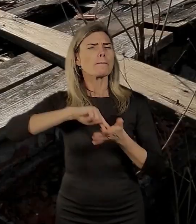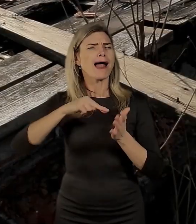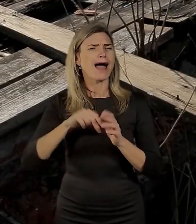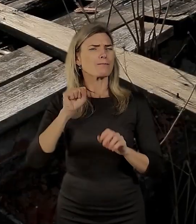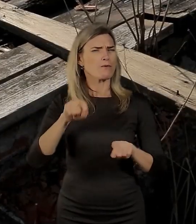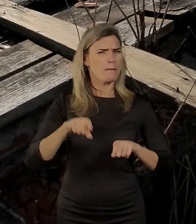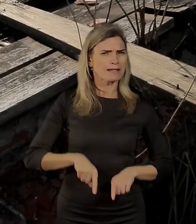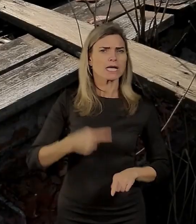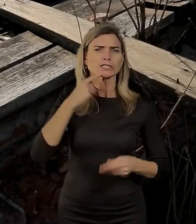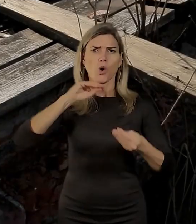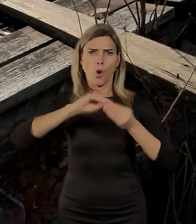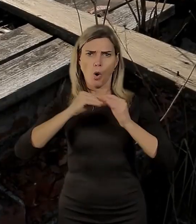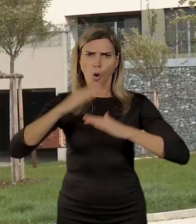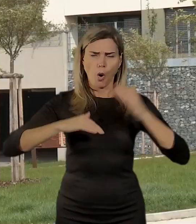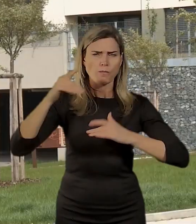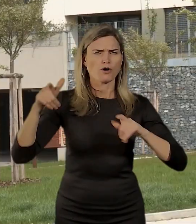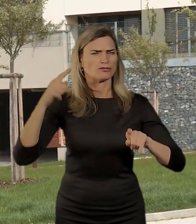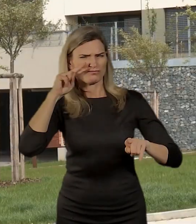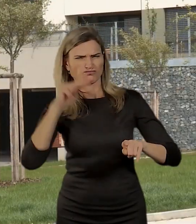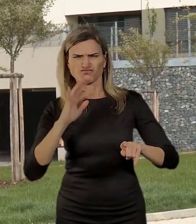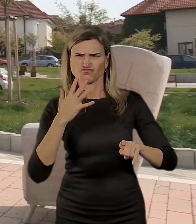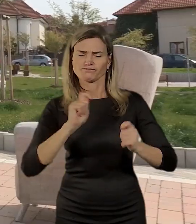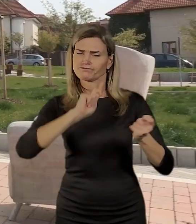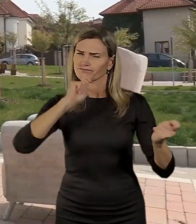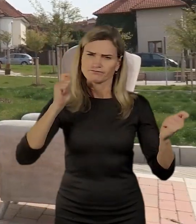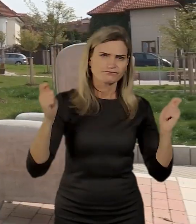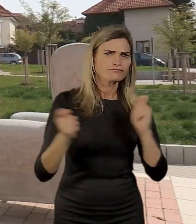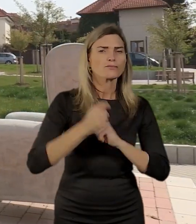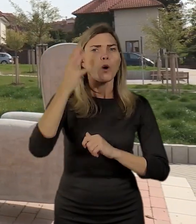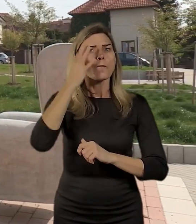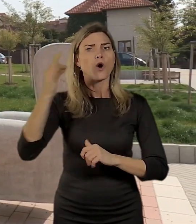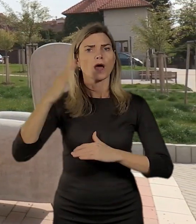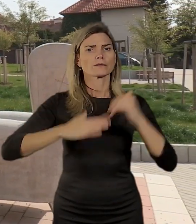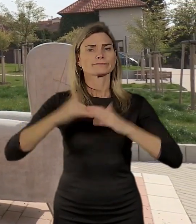And this was not only because the land is located by the water, by the Vltava River and the confluence with the Berounka River.